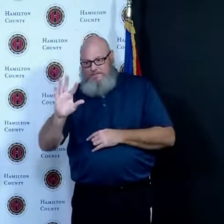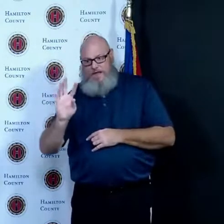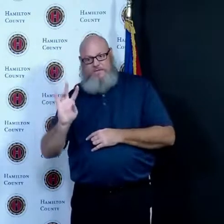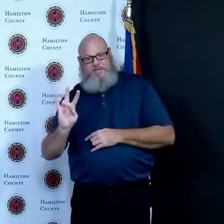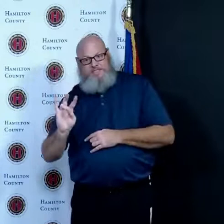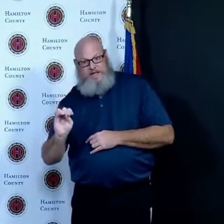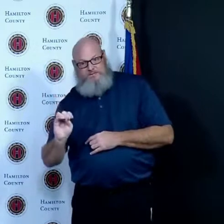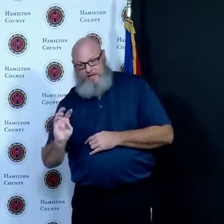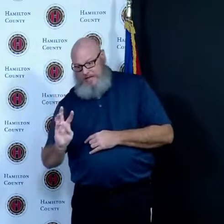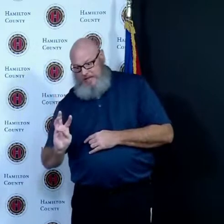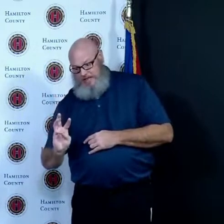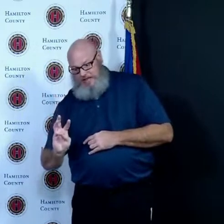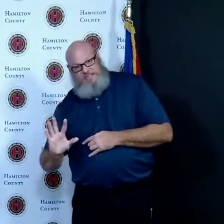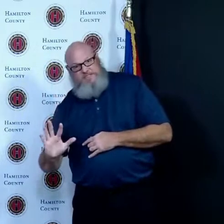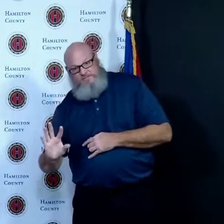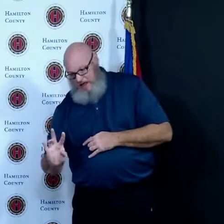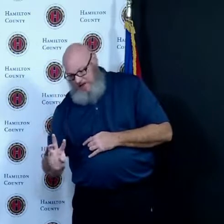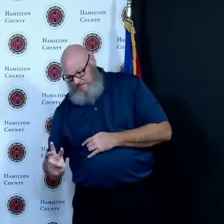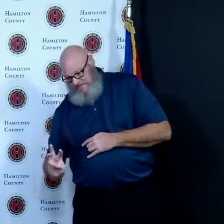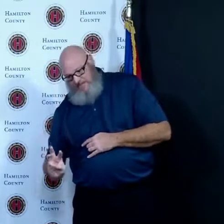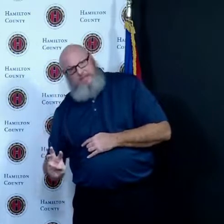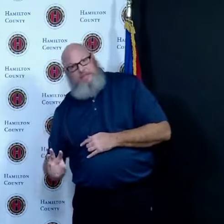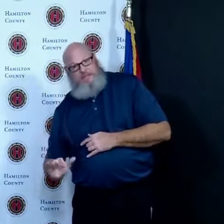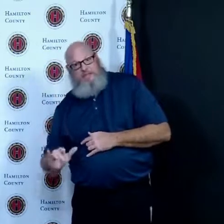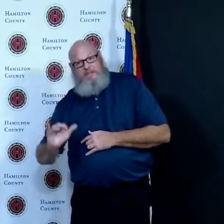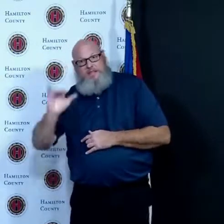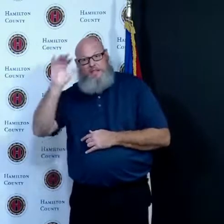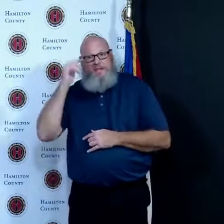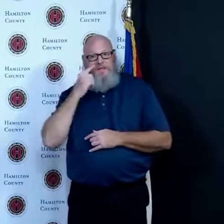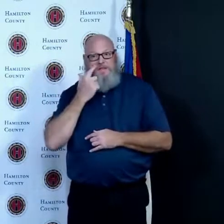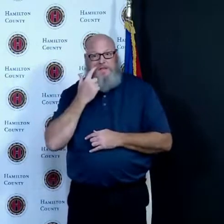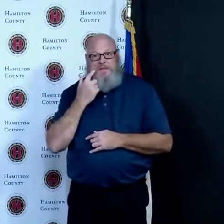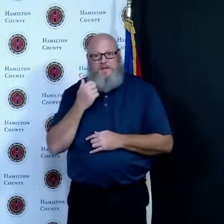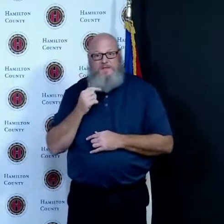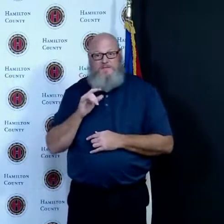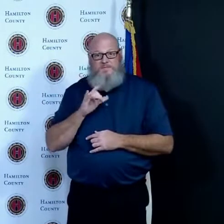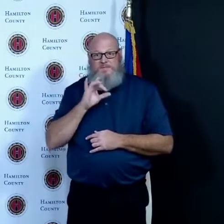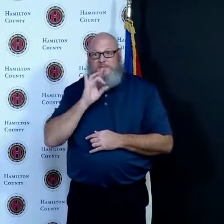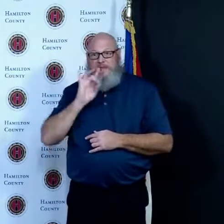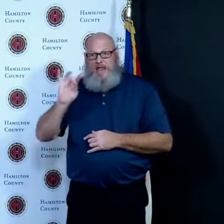but I don't want people to think that just because you're in the queue and eligible you're going